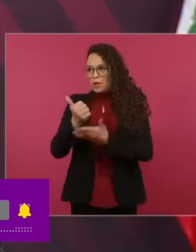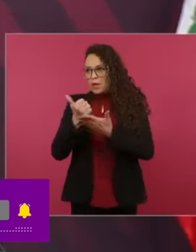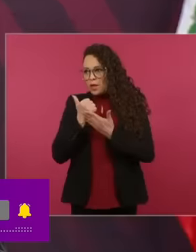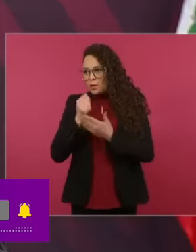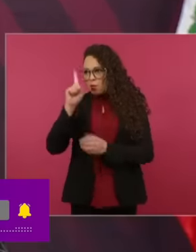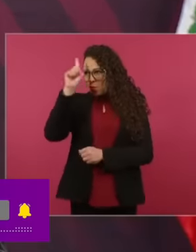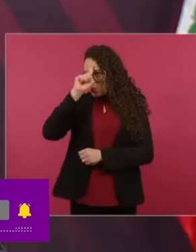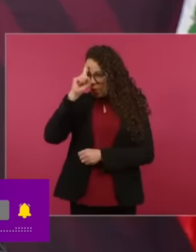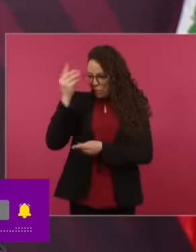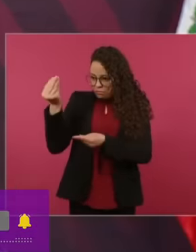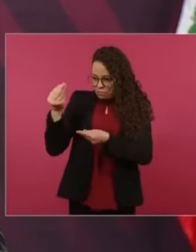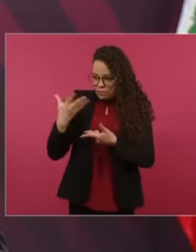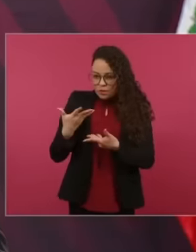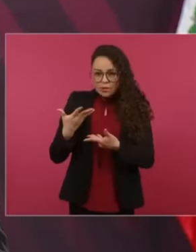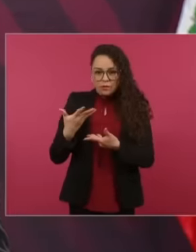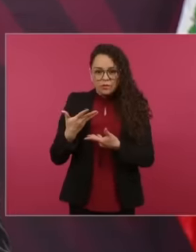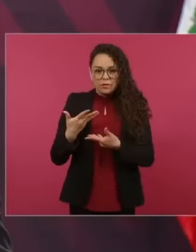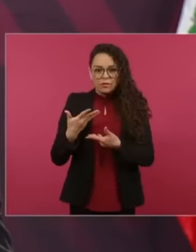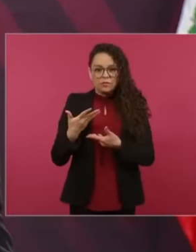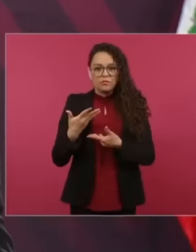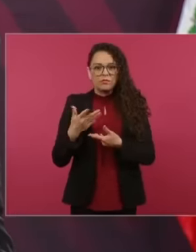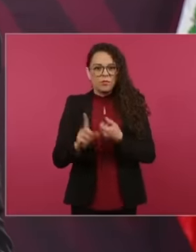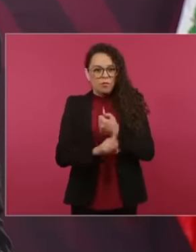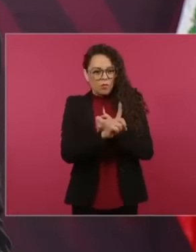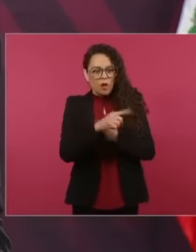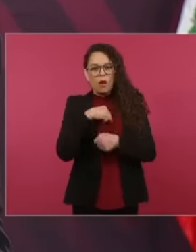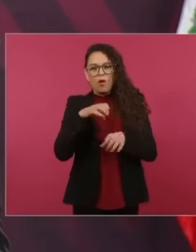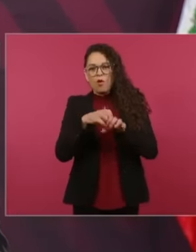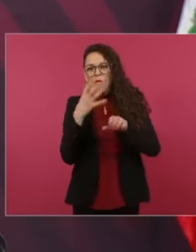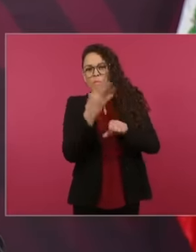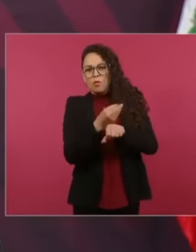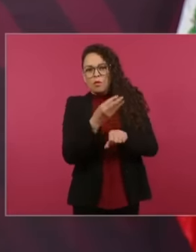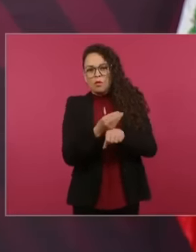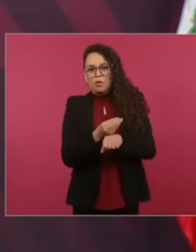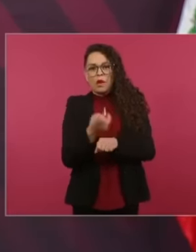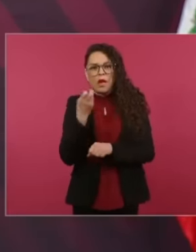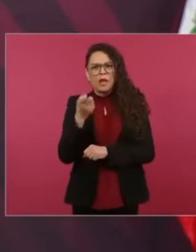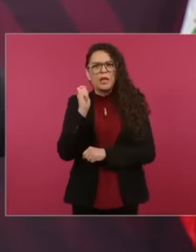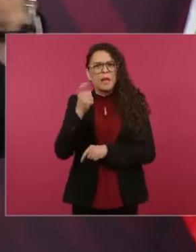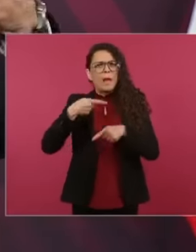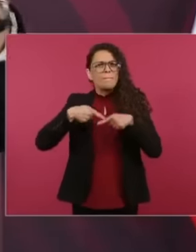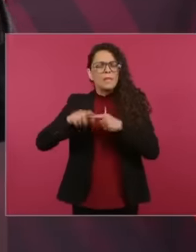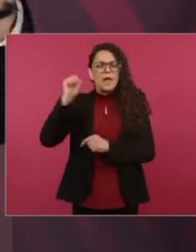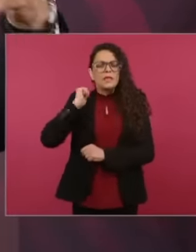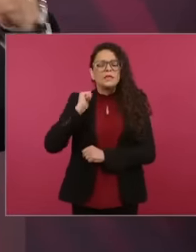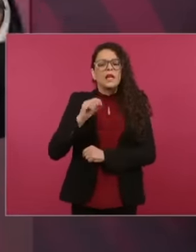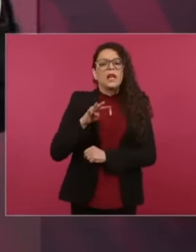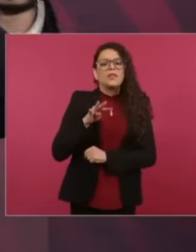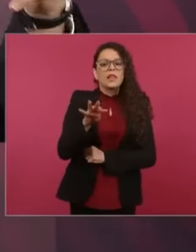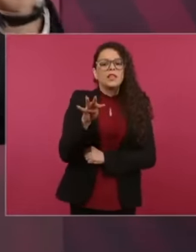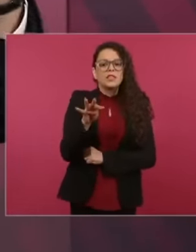this in the 19th century. At the beginning, the relations of the United States with the